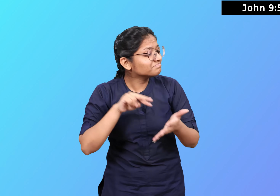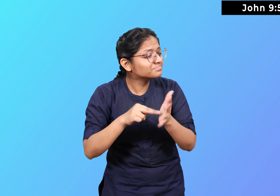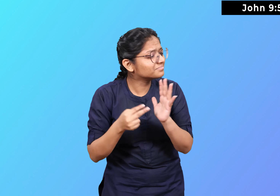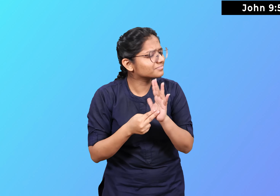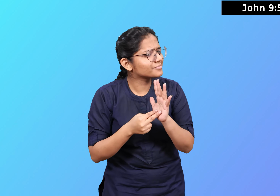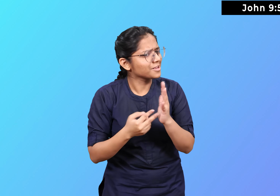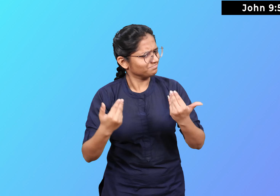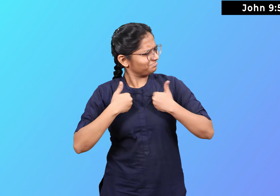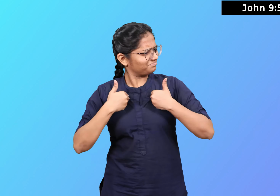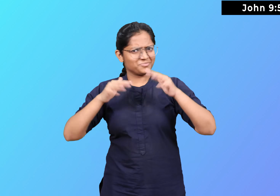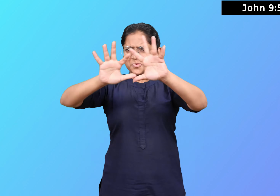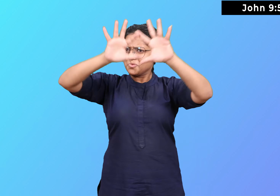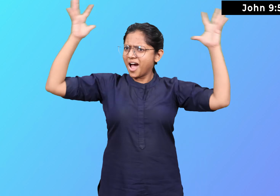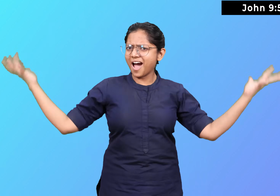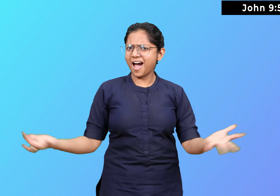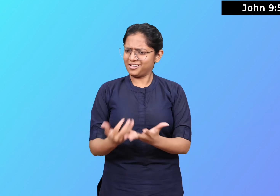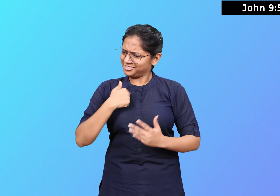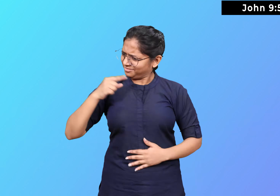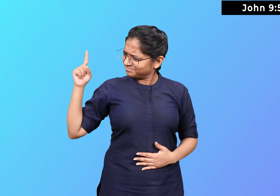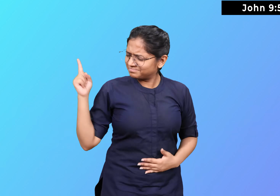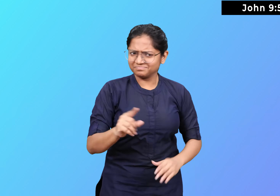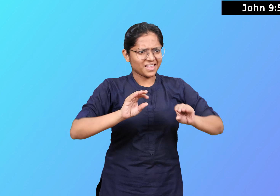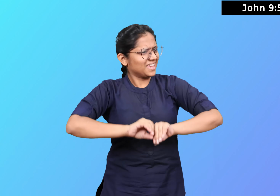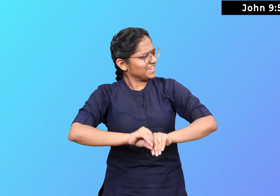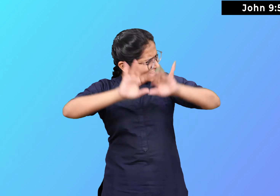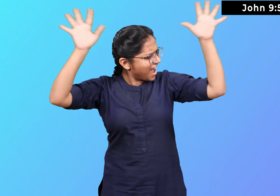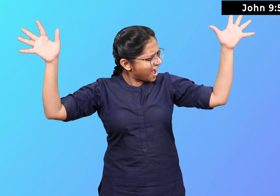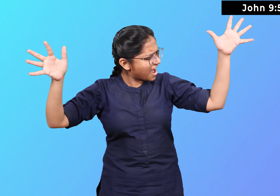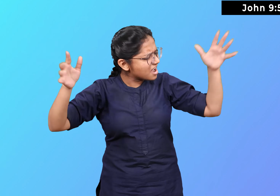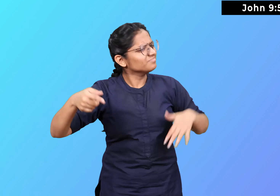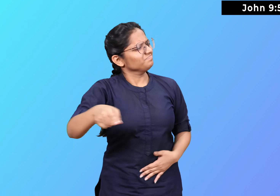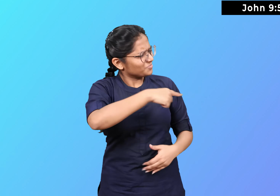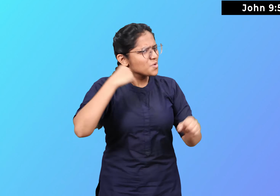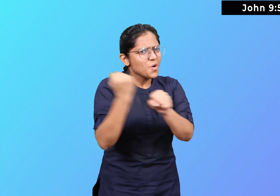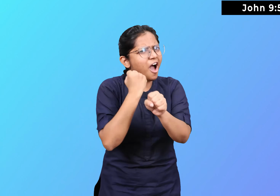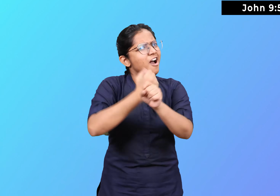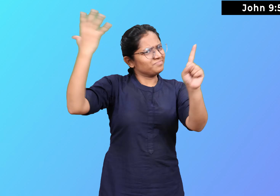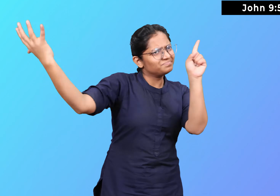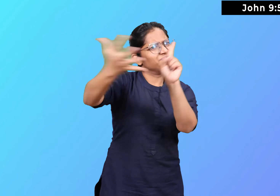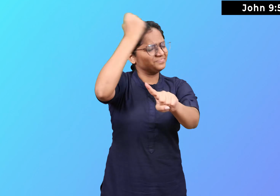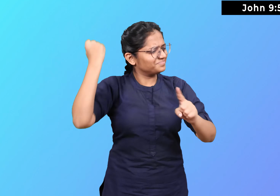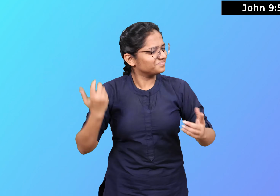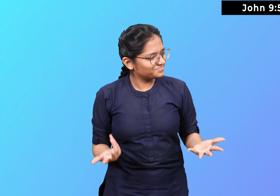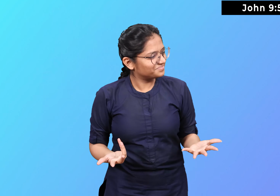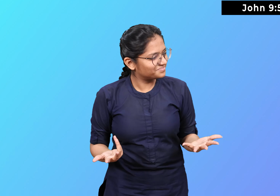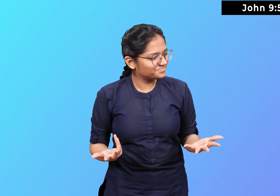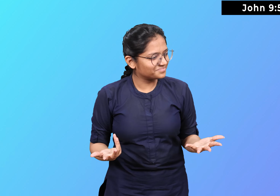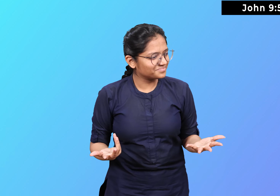While I am in the world, I am the light of the world.”